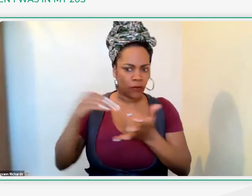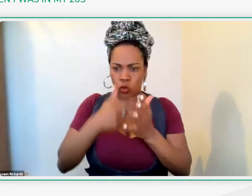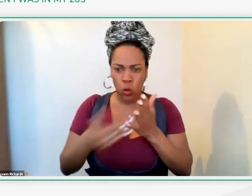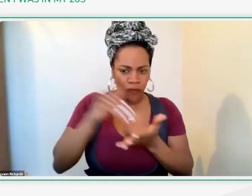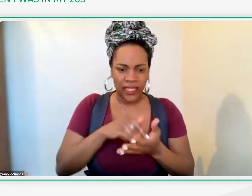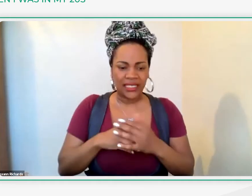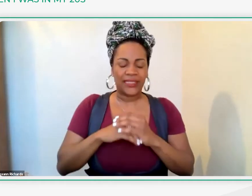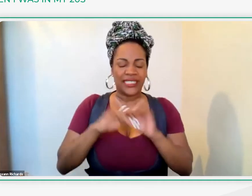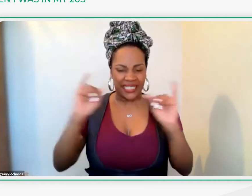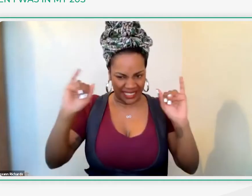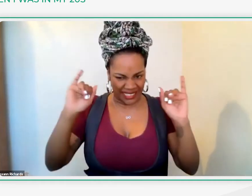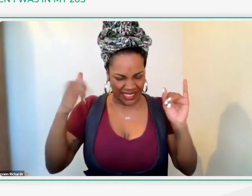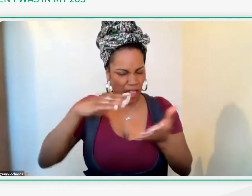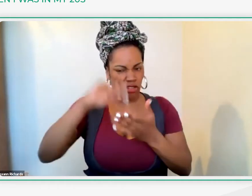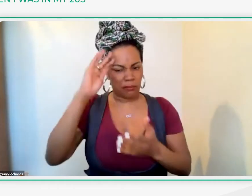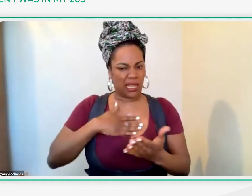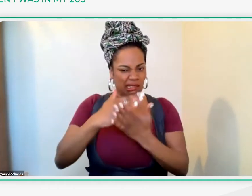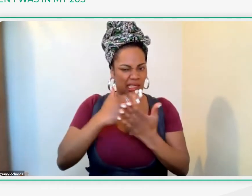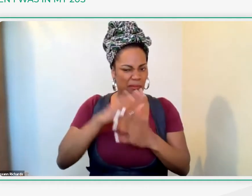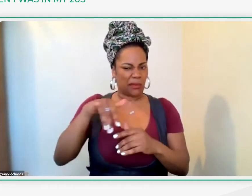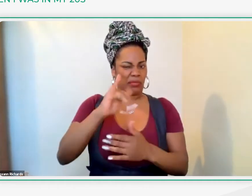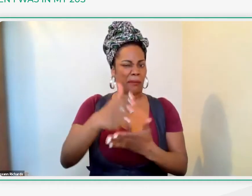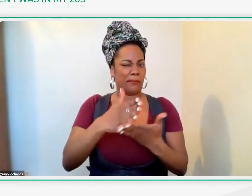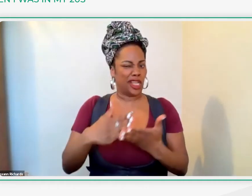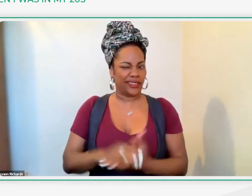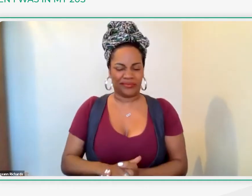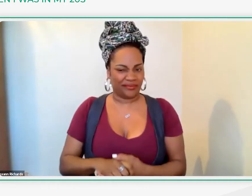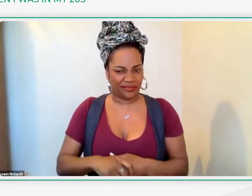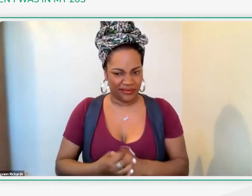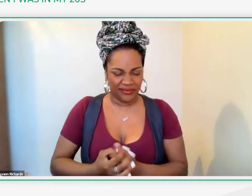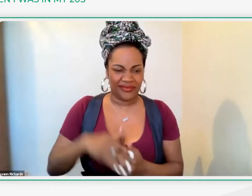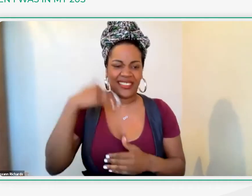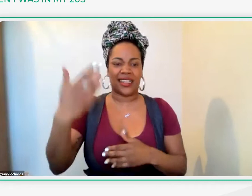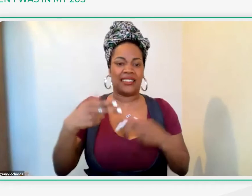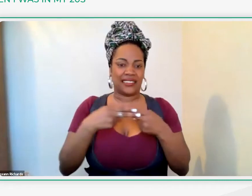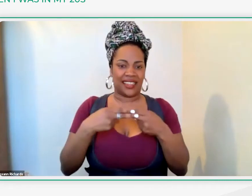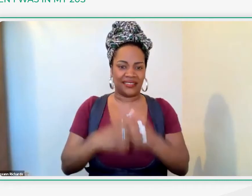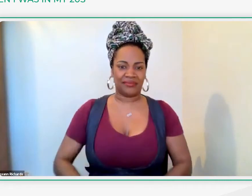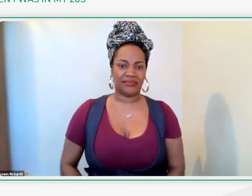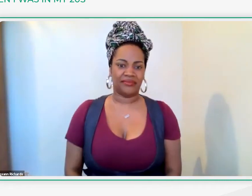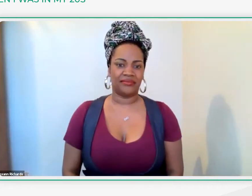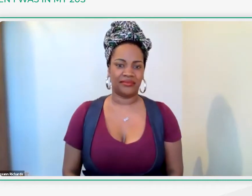closing them and getting rid of them over and over again. So I learned my lesson from that.